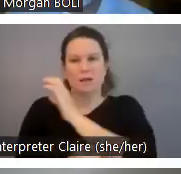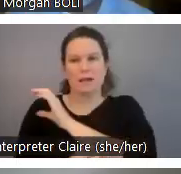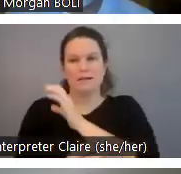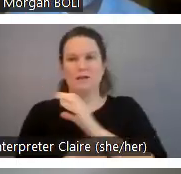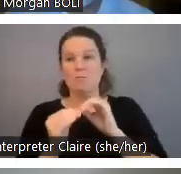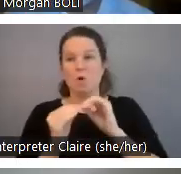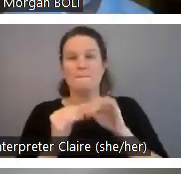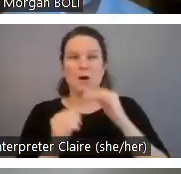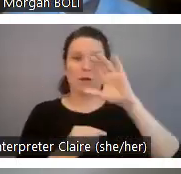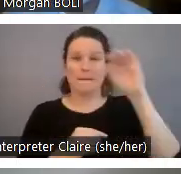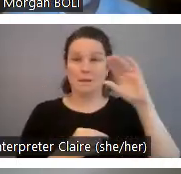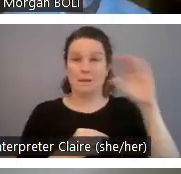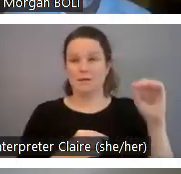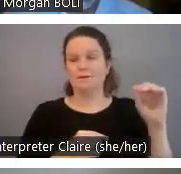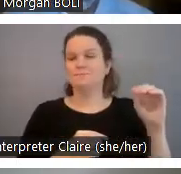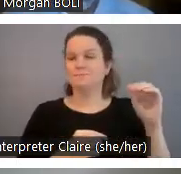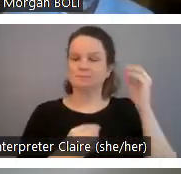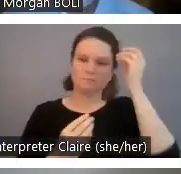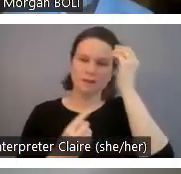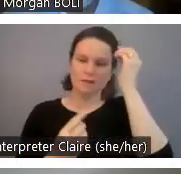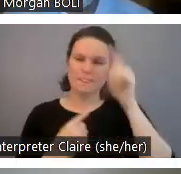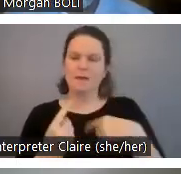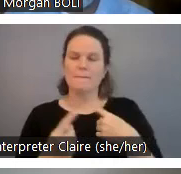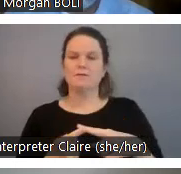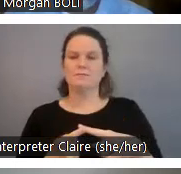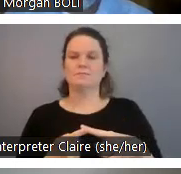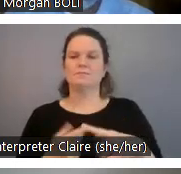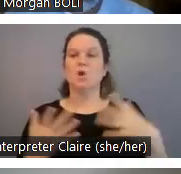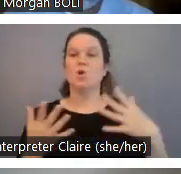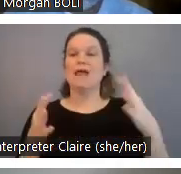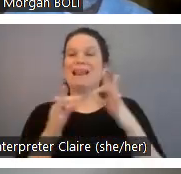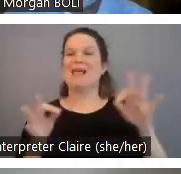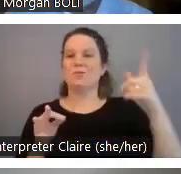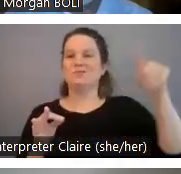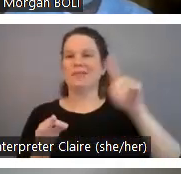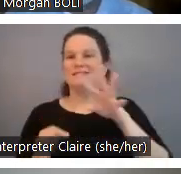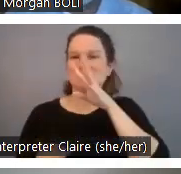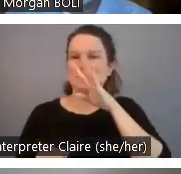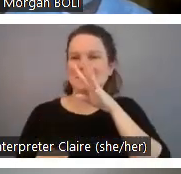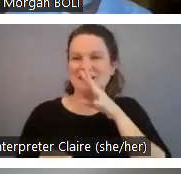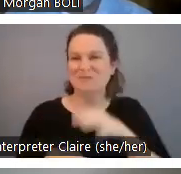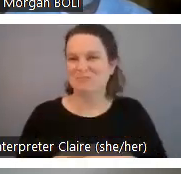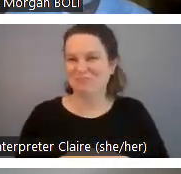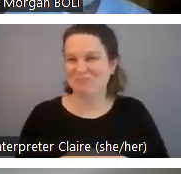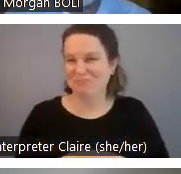employers, is just to kind of think about what language they speak in the